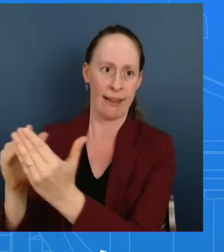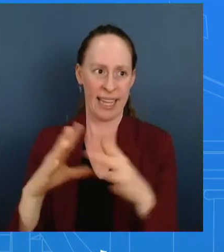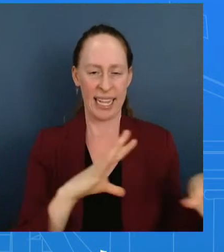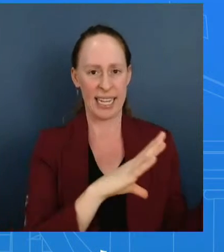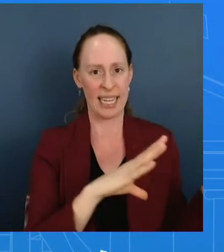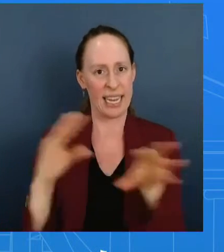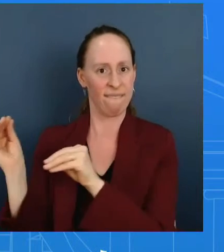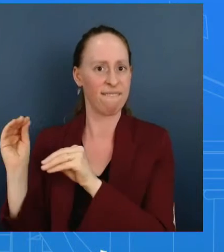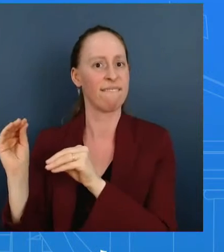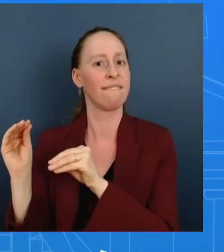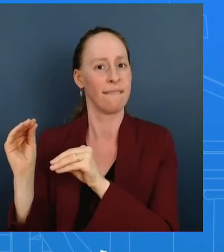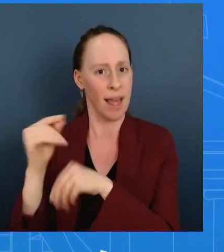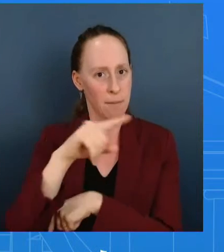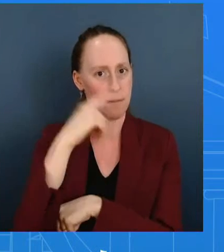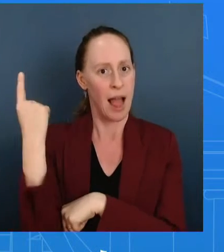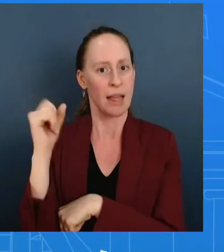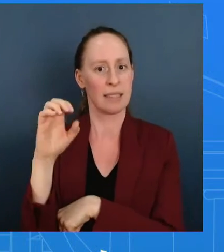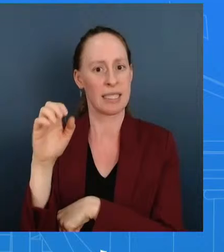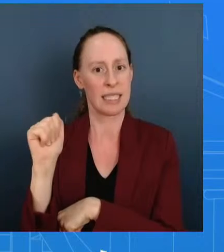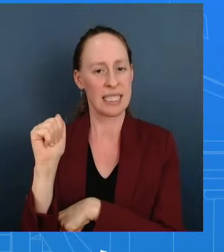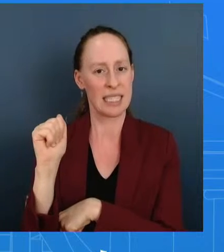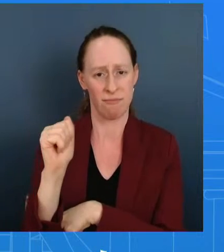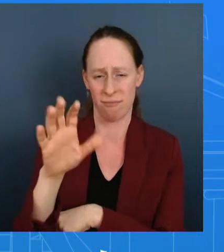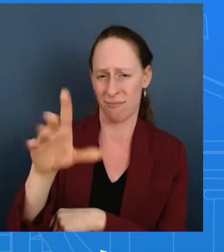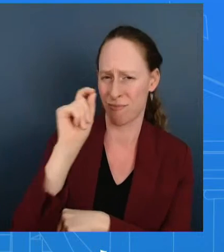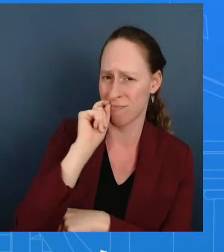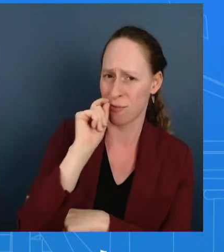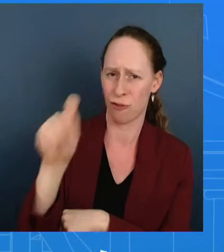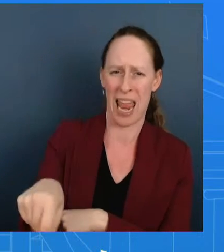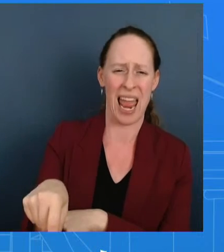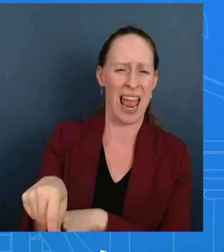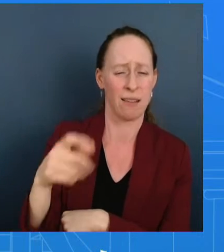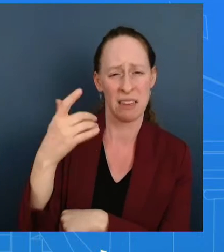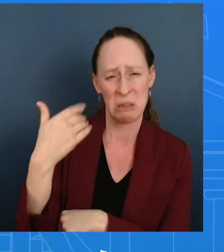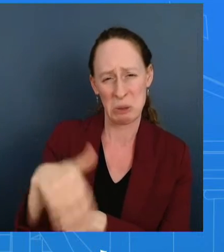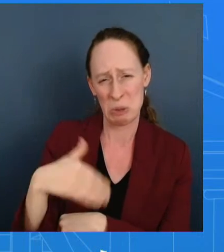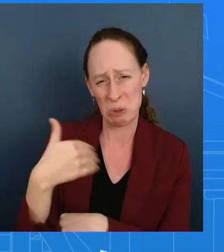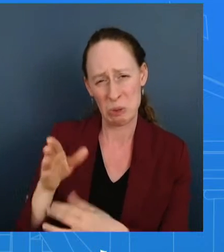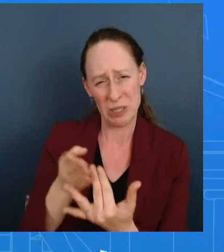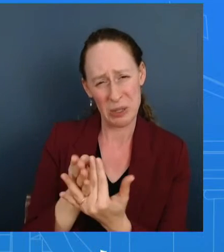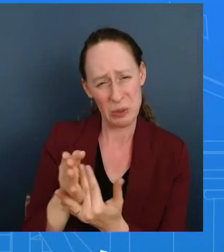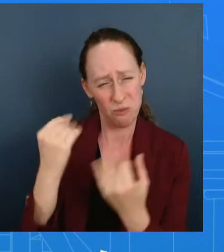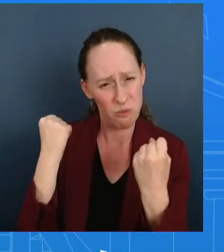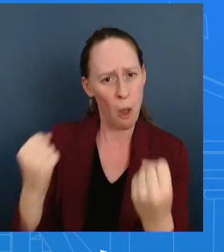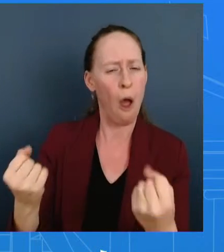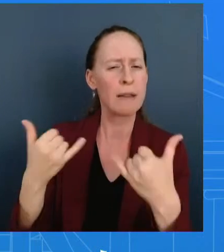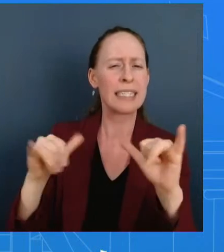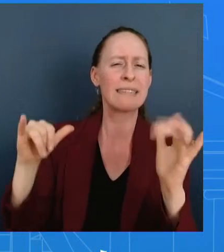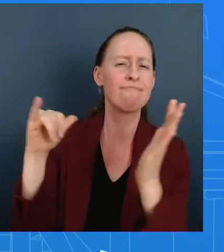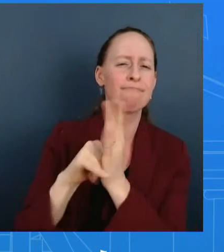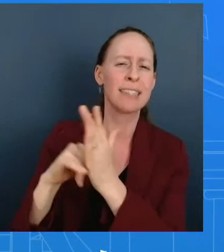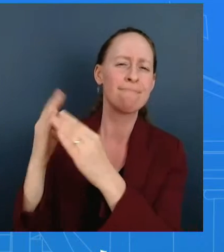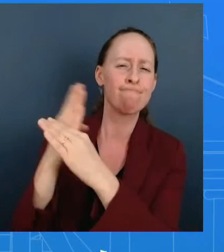we should not forget the grim reality. Russia continues to bombard frontline towns with massive and low-accuracy glide bombs